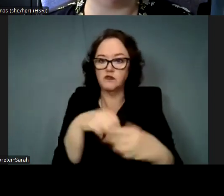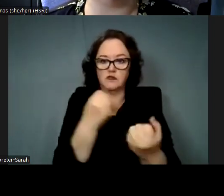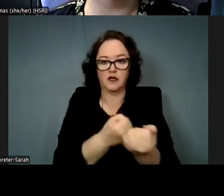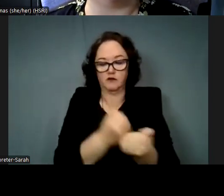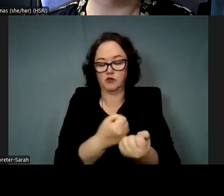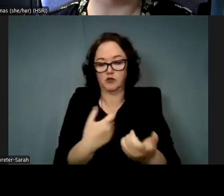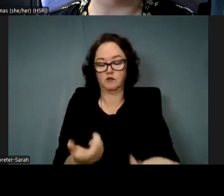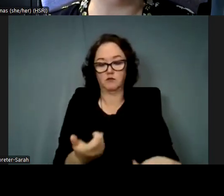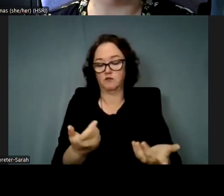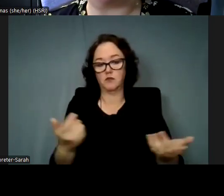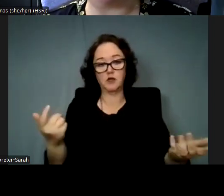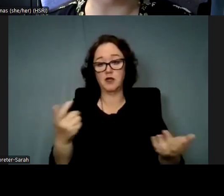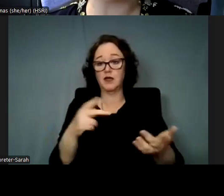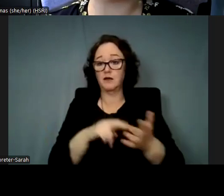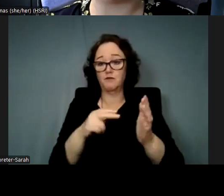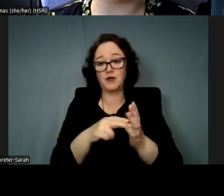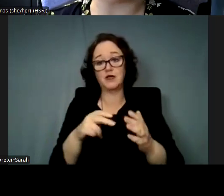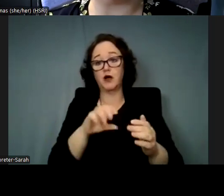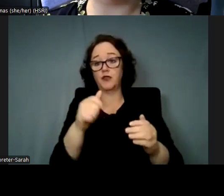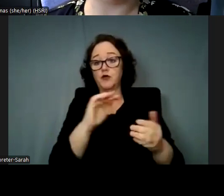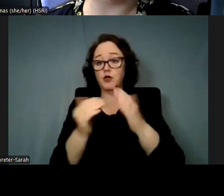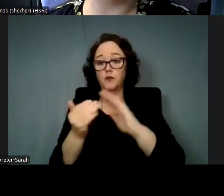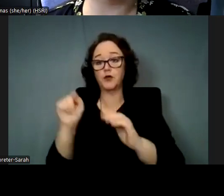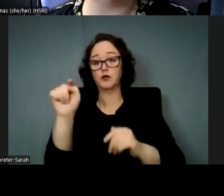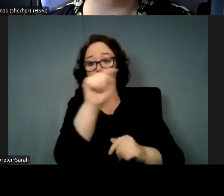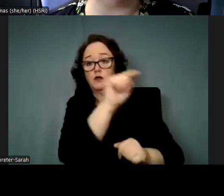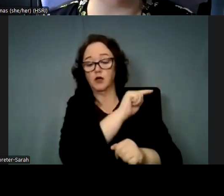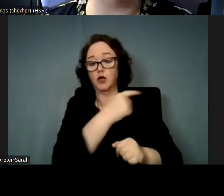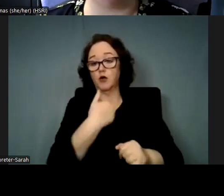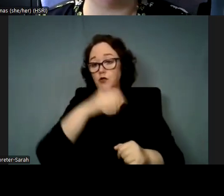on in other communities, or with other disabled people who are